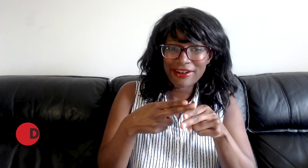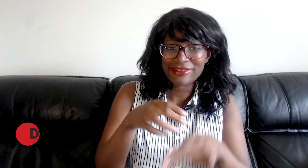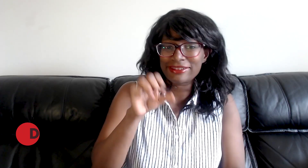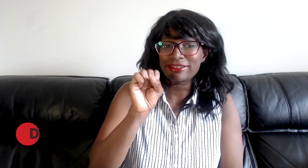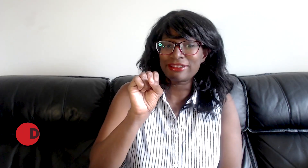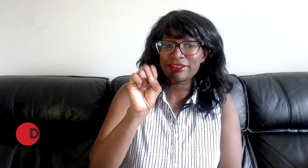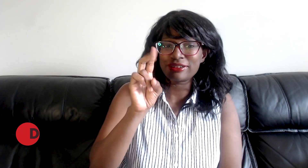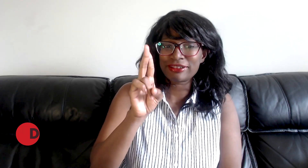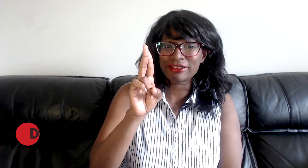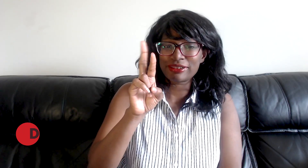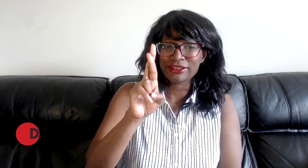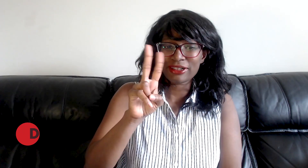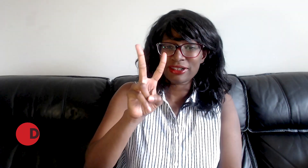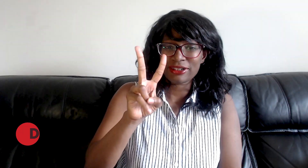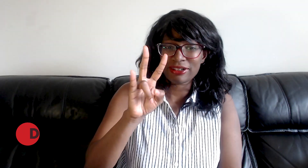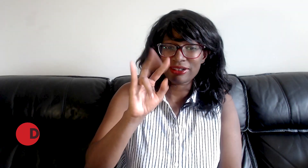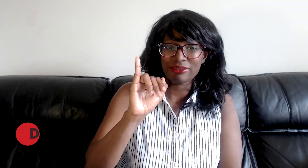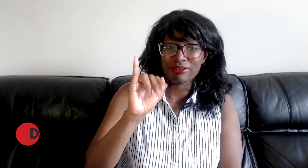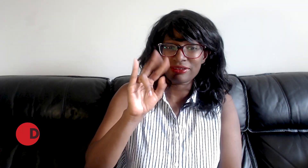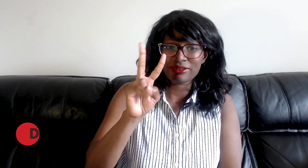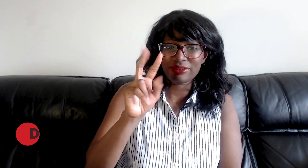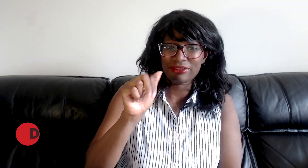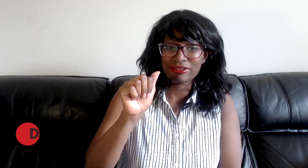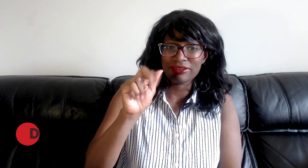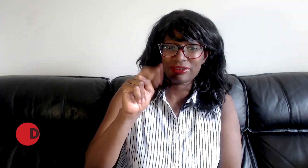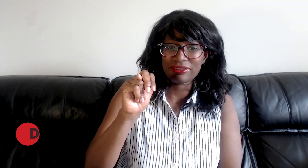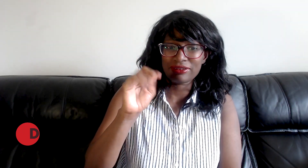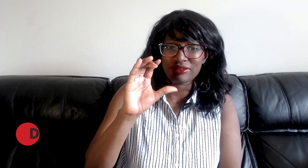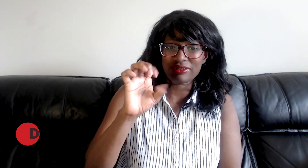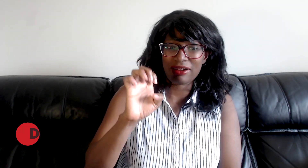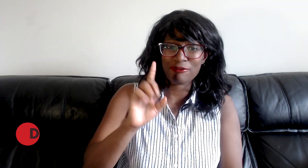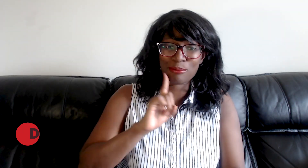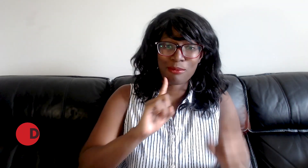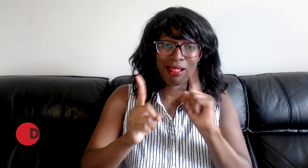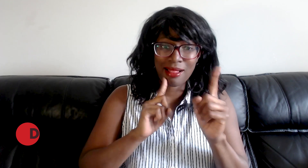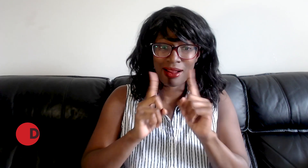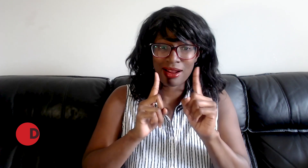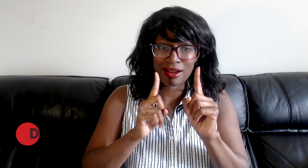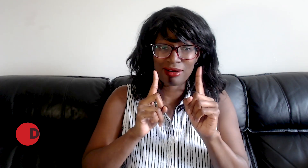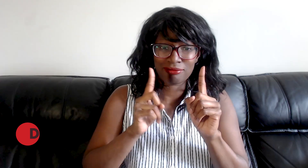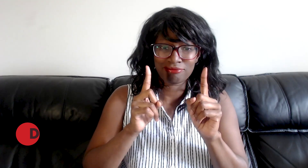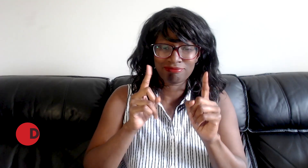"Survivance Monologue."